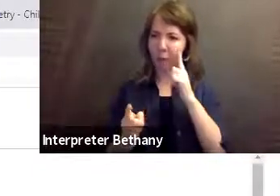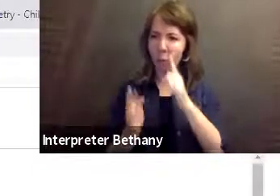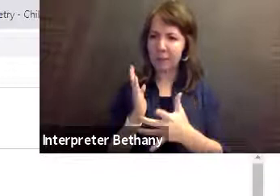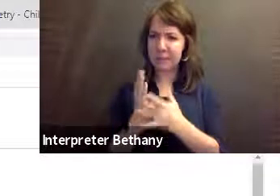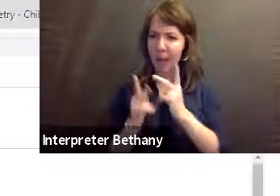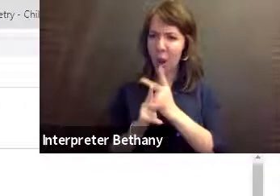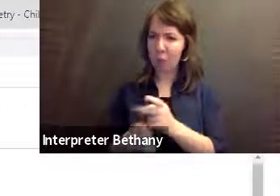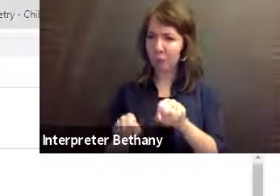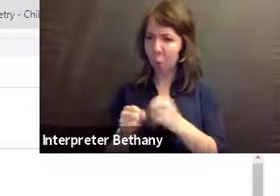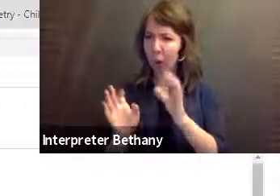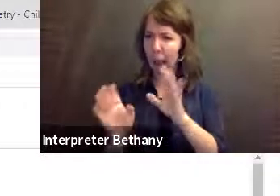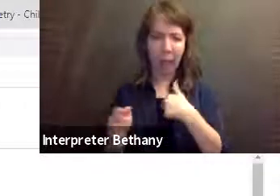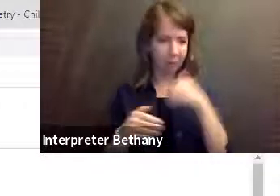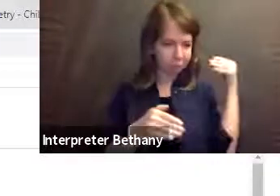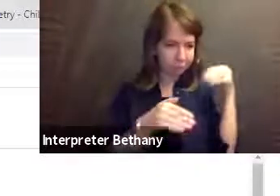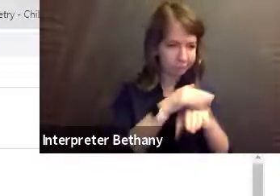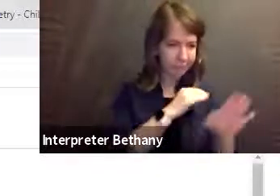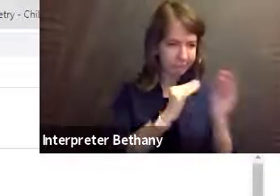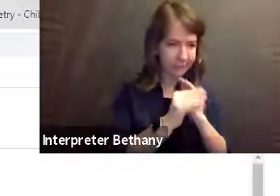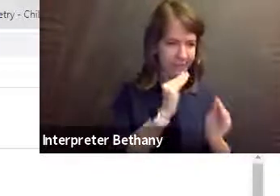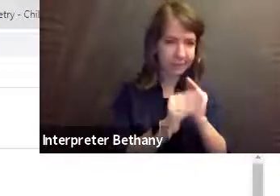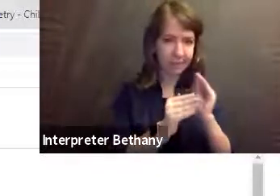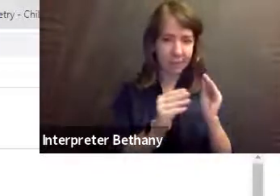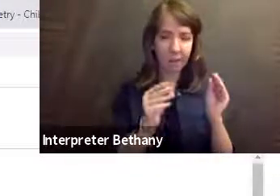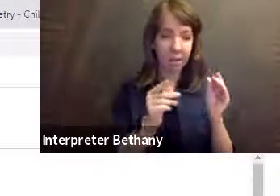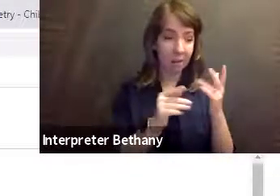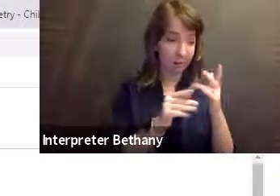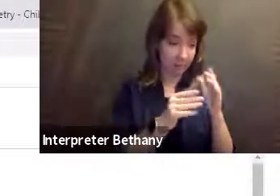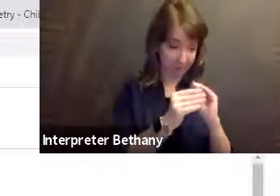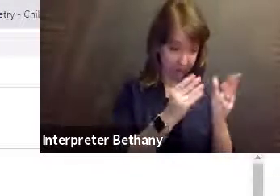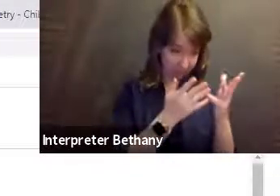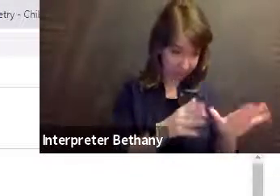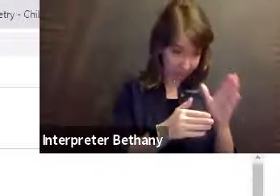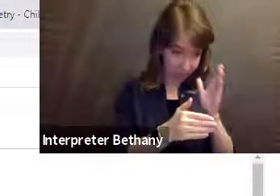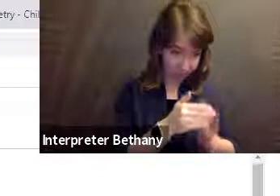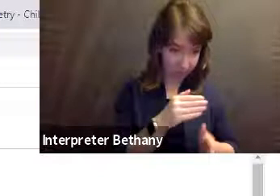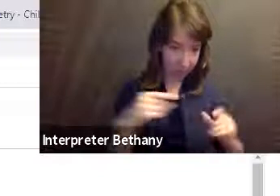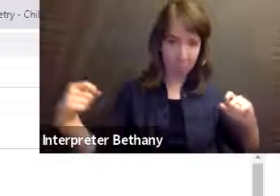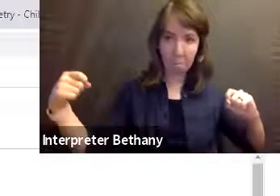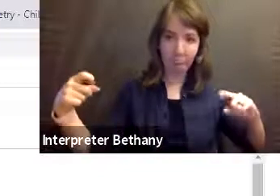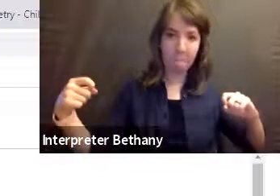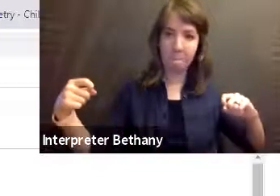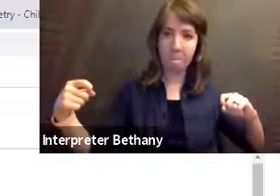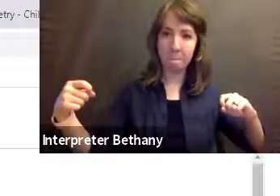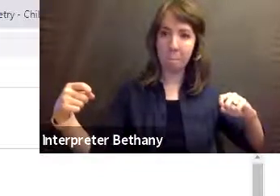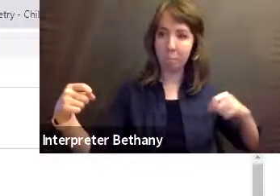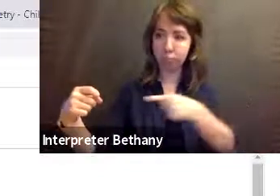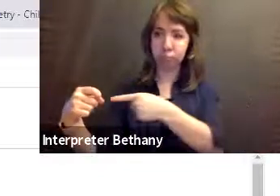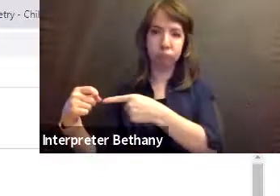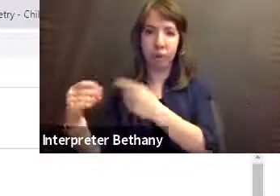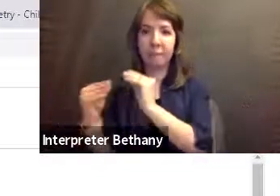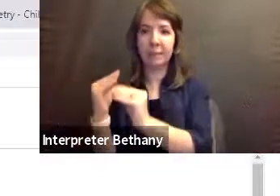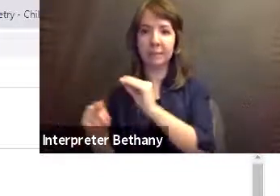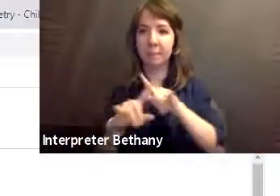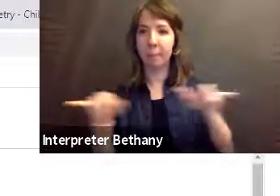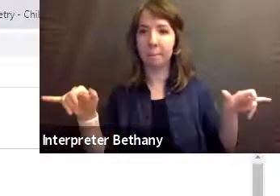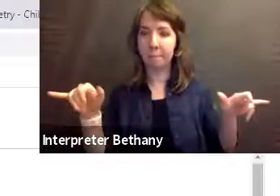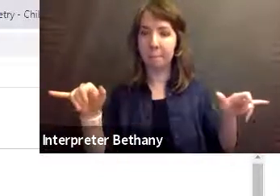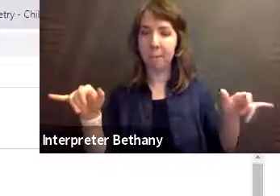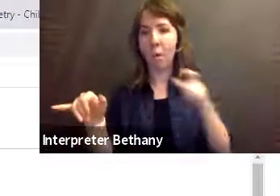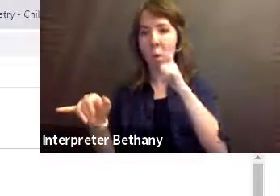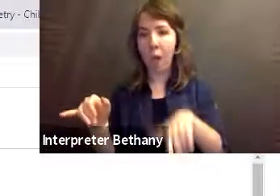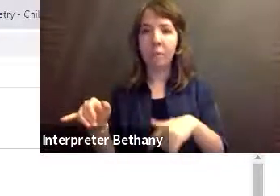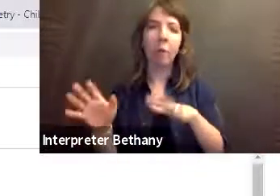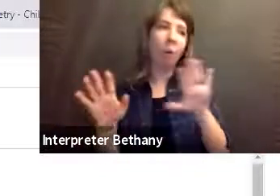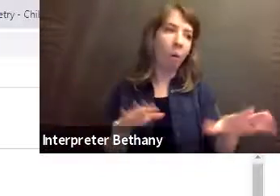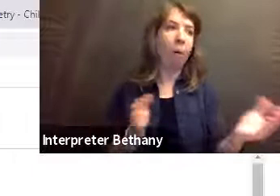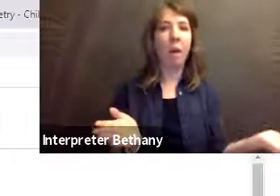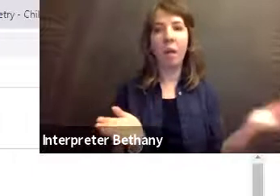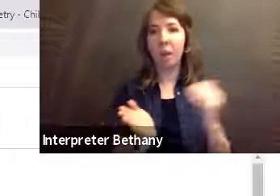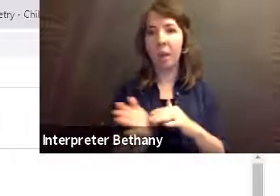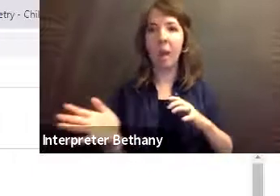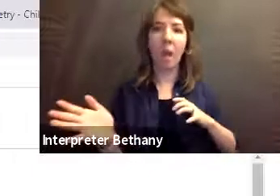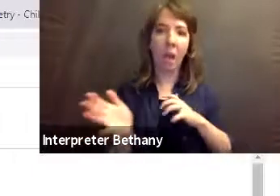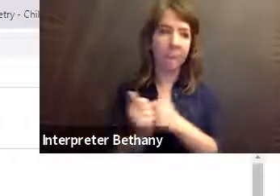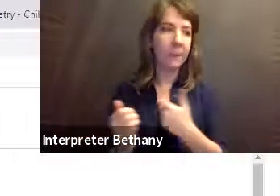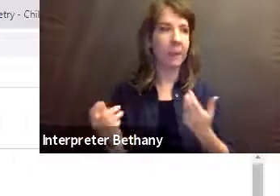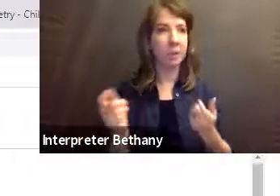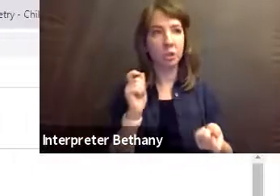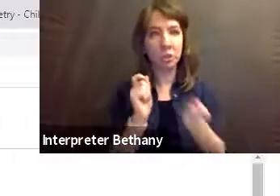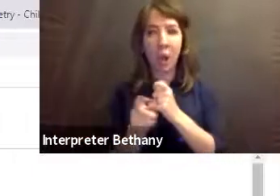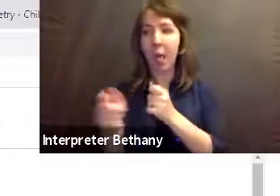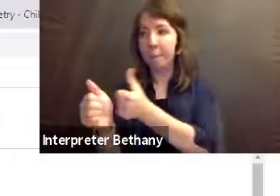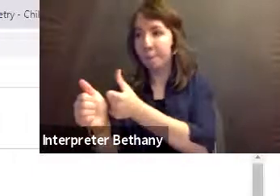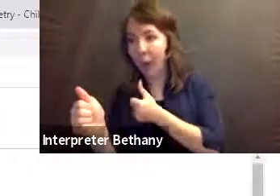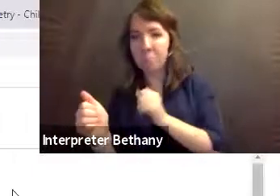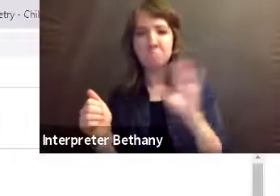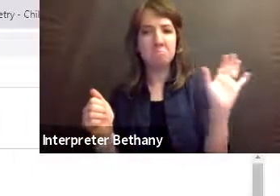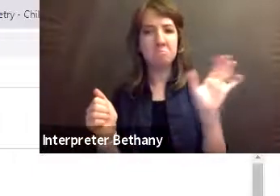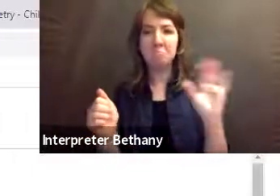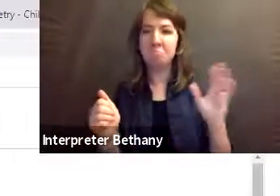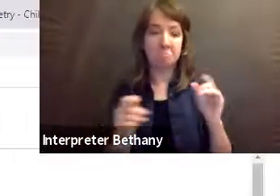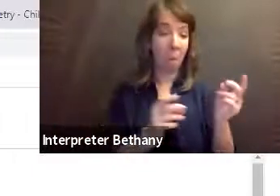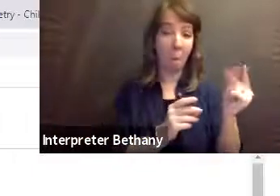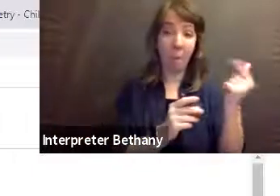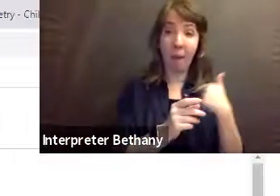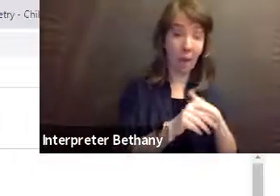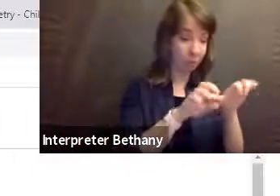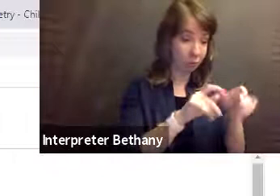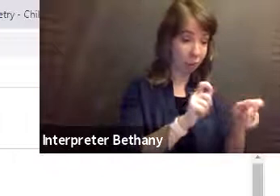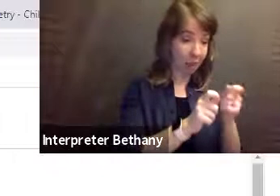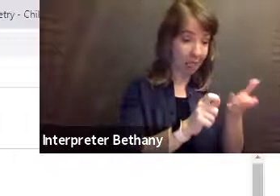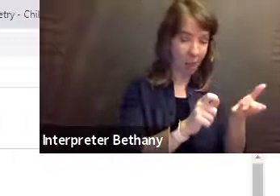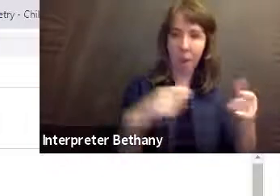Linda Kobashigawa: When I go in to fix it on my end in the original guide it will update into the guy that's embedded in your Canvas course so you don't have to worry about creation changing and it not being updated it will be updated because it's feeding in from our original died.